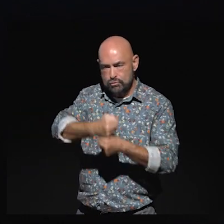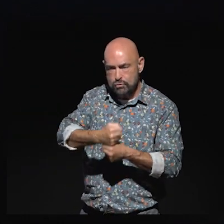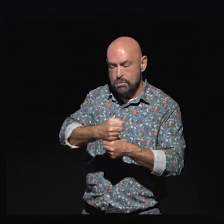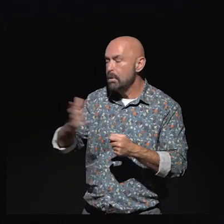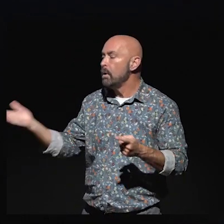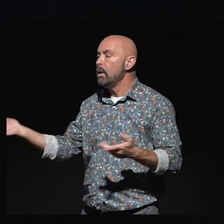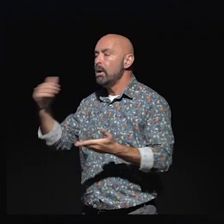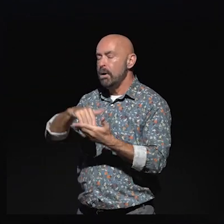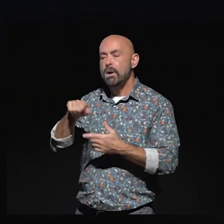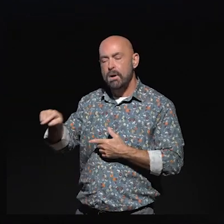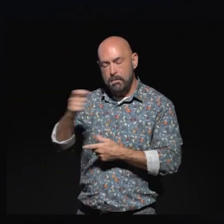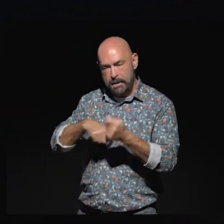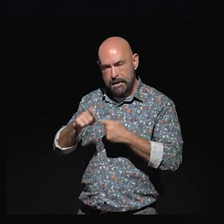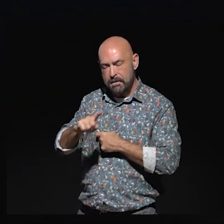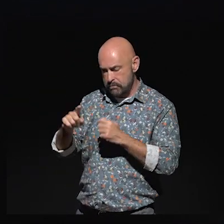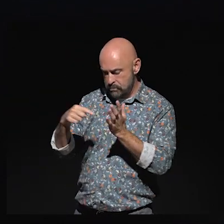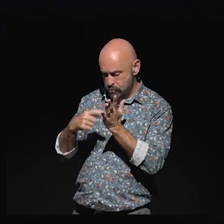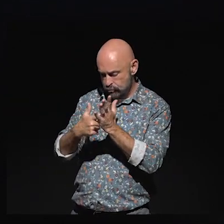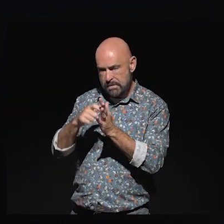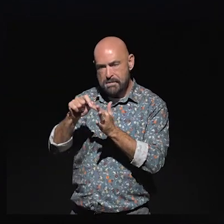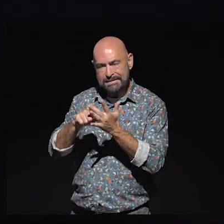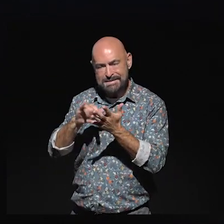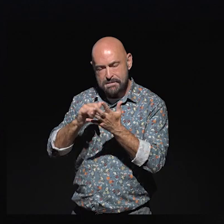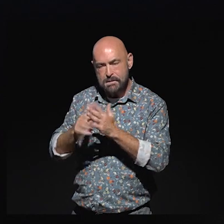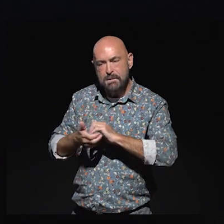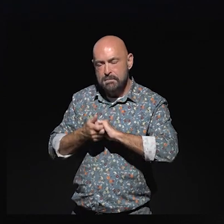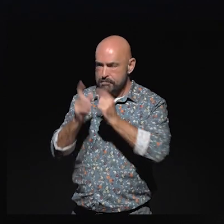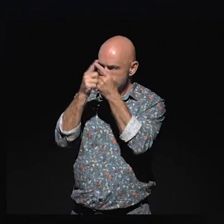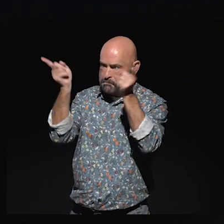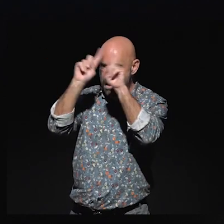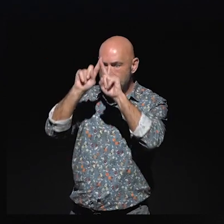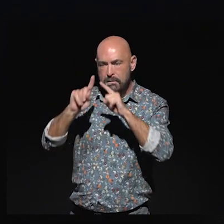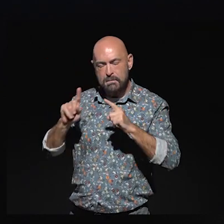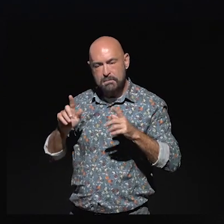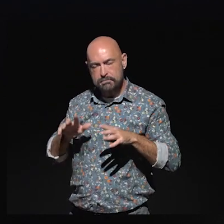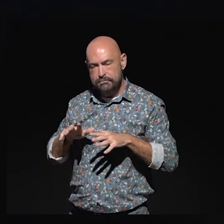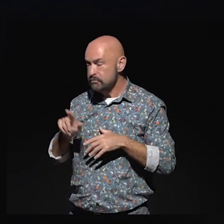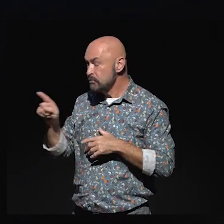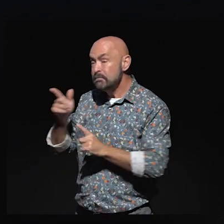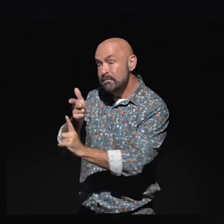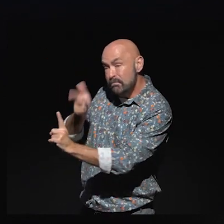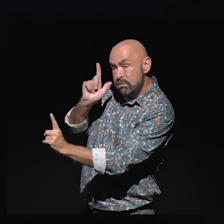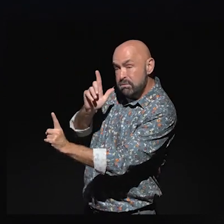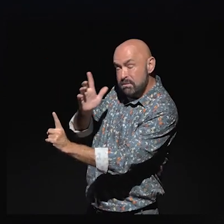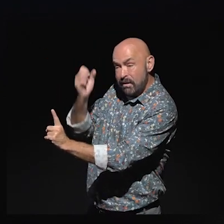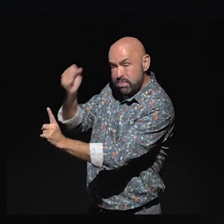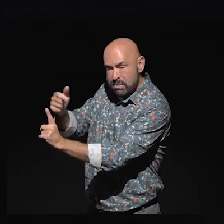He became a Trappist monk. He was assassinated in North Africa in 1916,